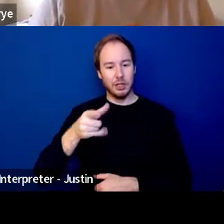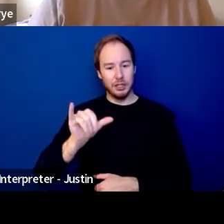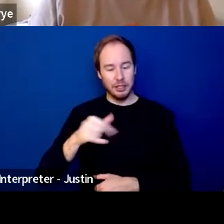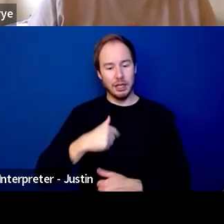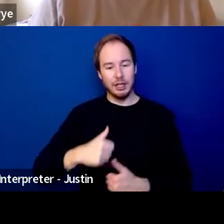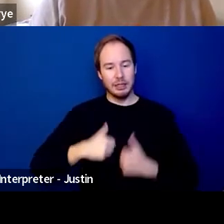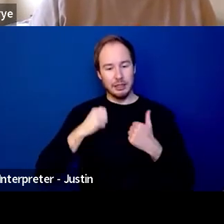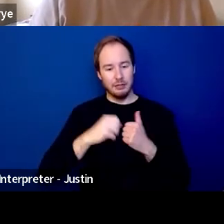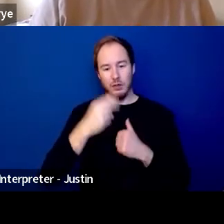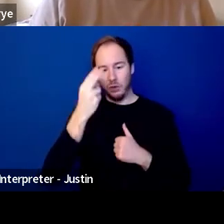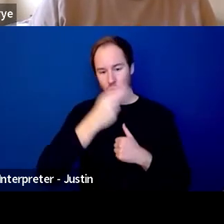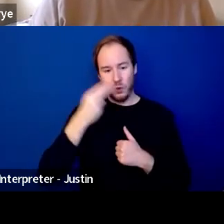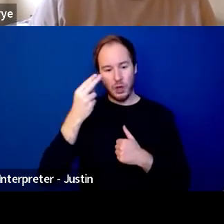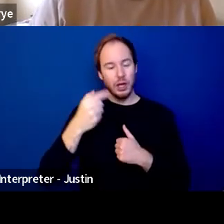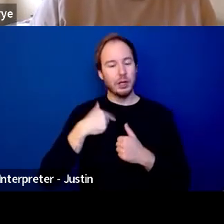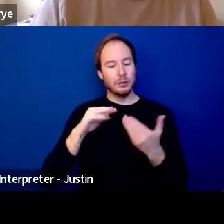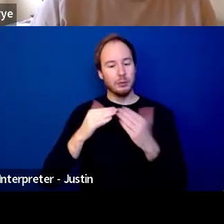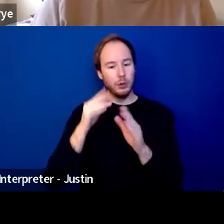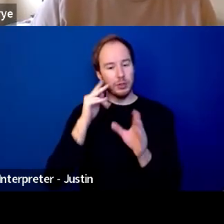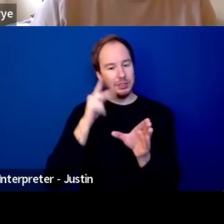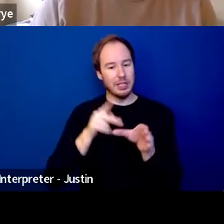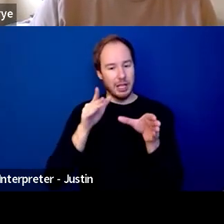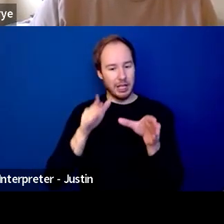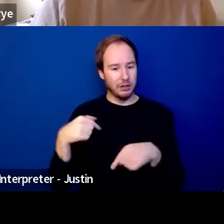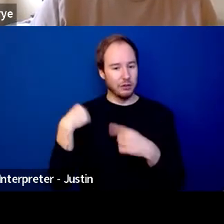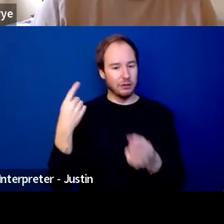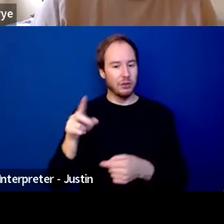I've been a community psychiatrist for 22 years.